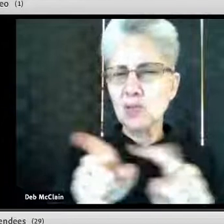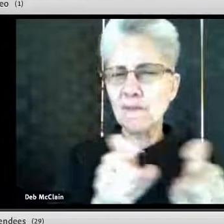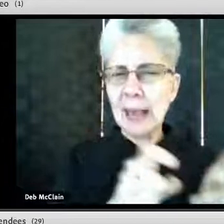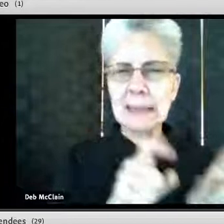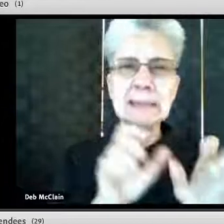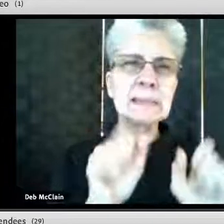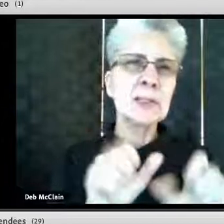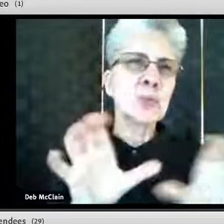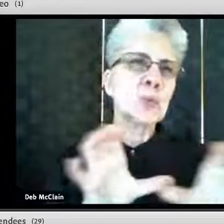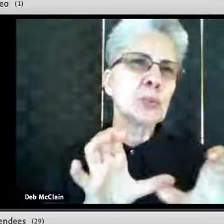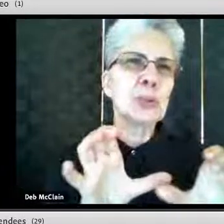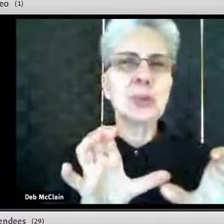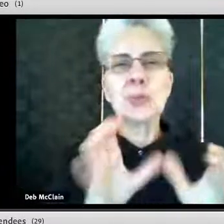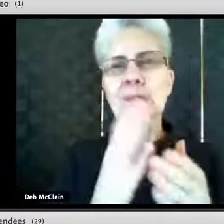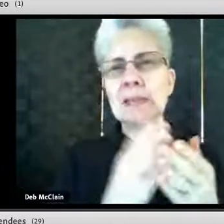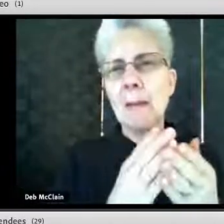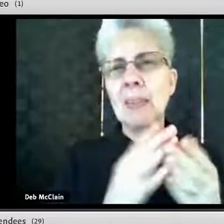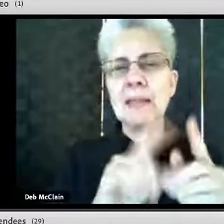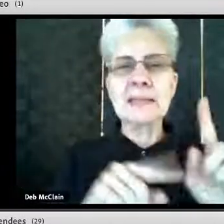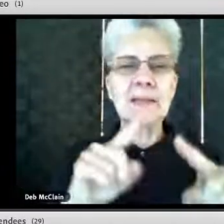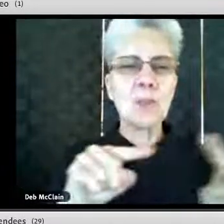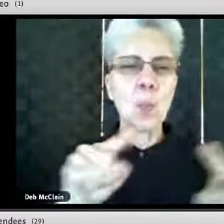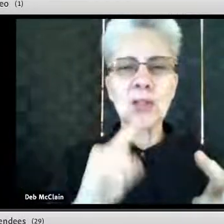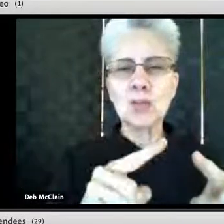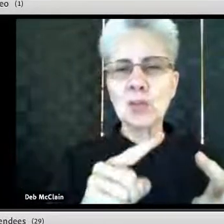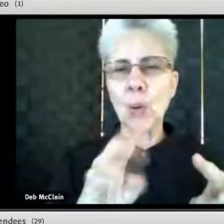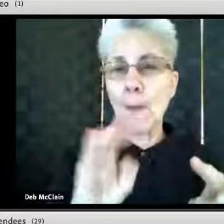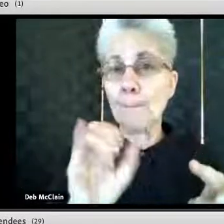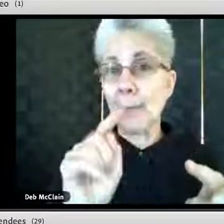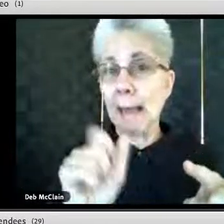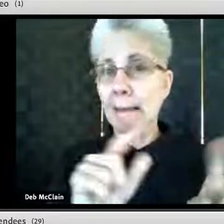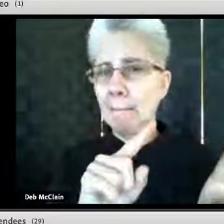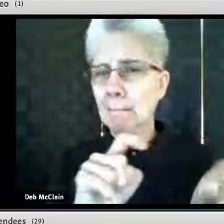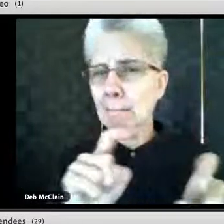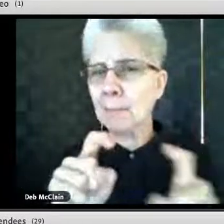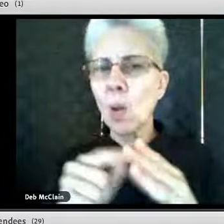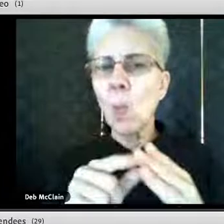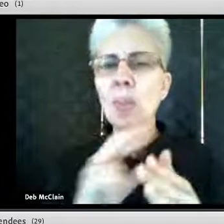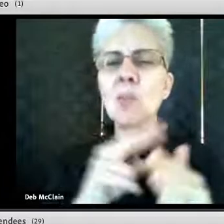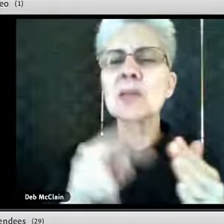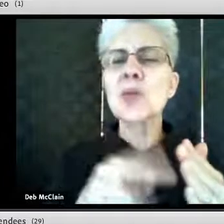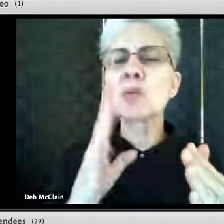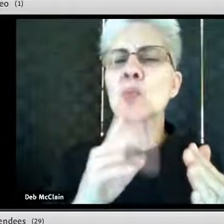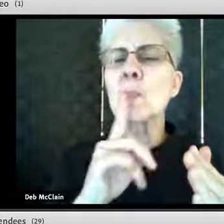You can kind of start playing around with some of these different ones and do a little beta to see what the results are.